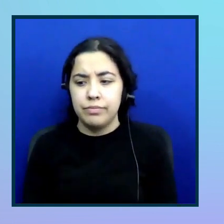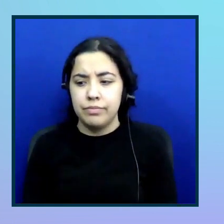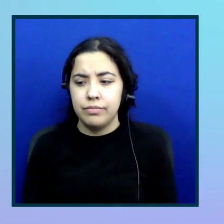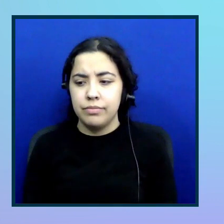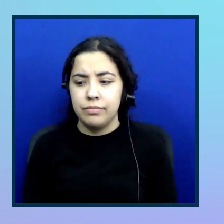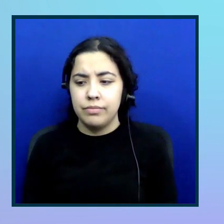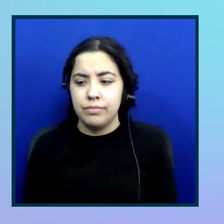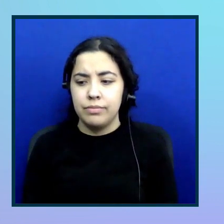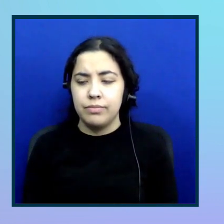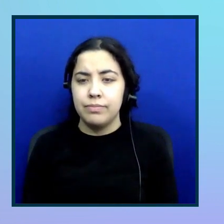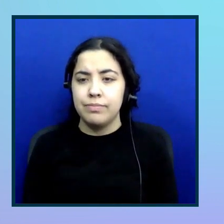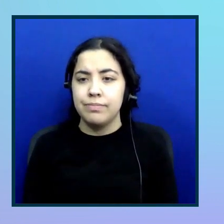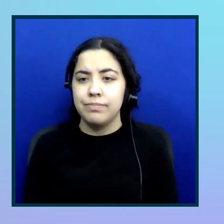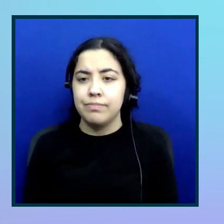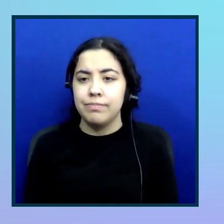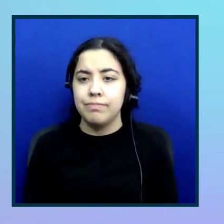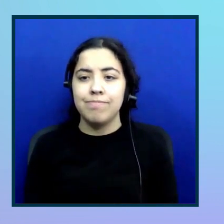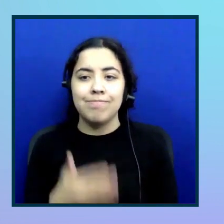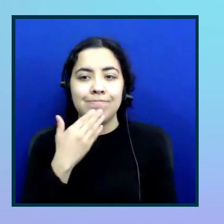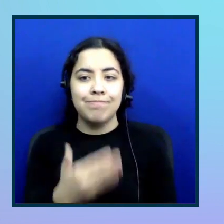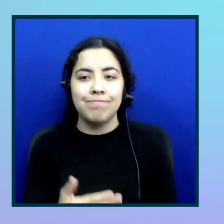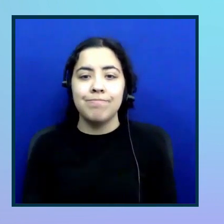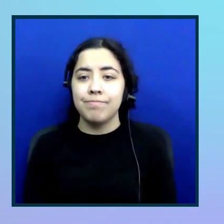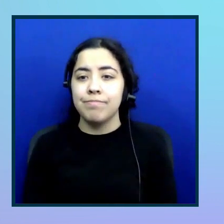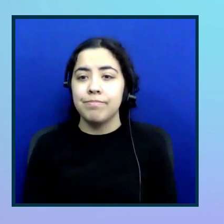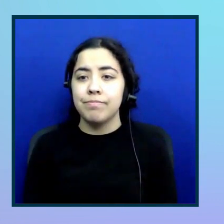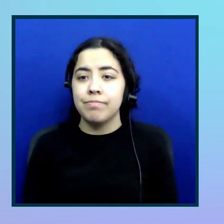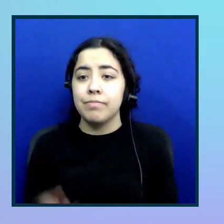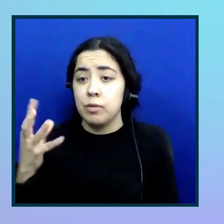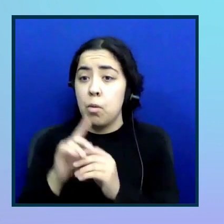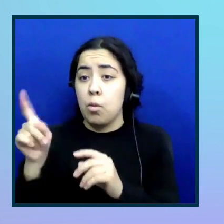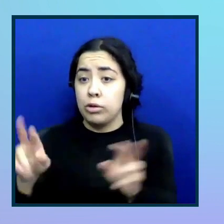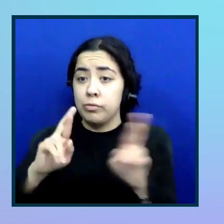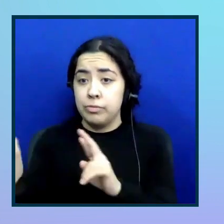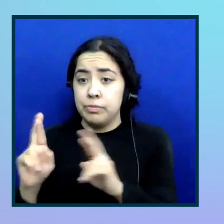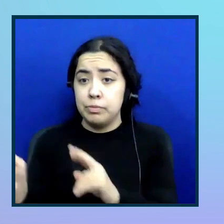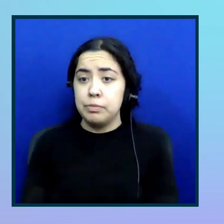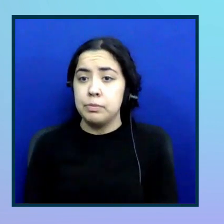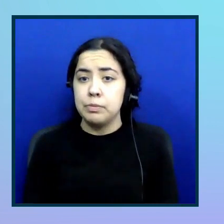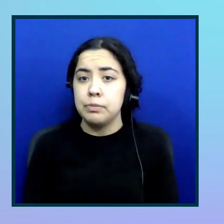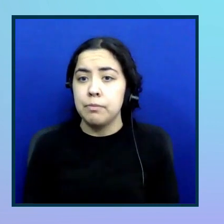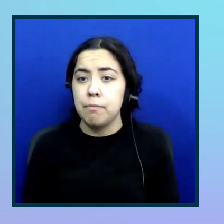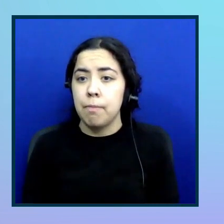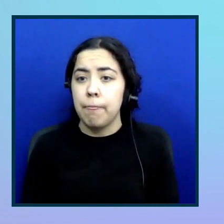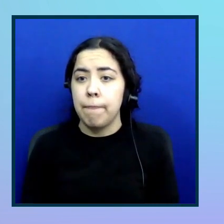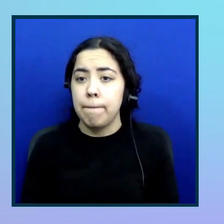Gotcha, thank you. I think we have time for maybe a couple more questions here. So again, if you haven't yet,